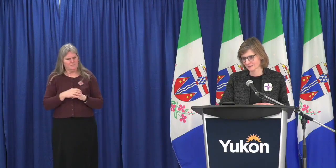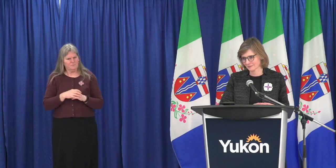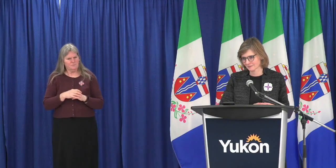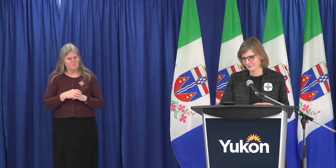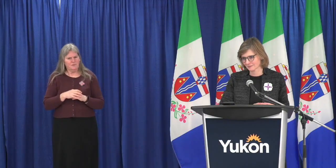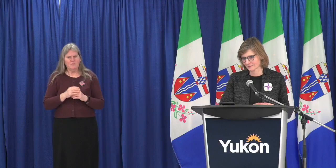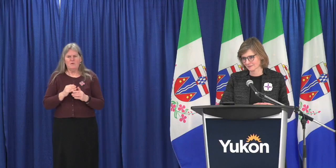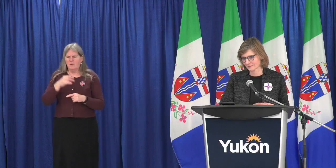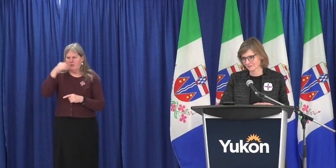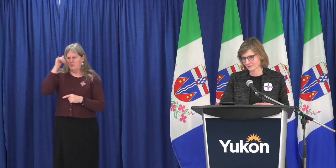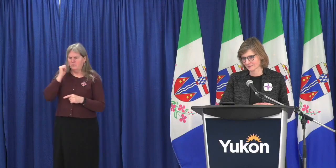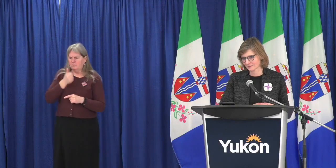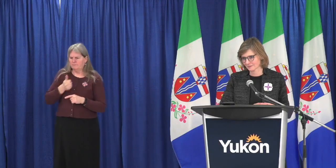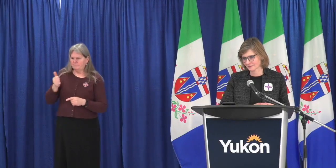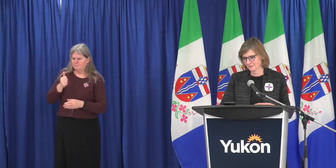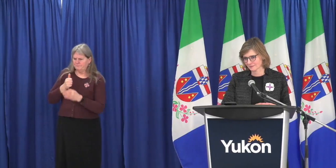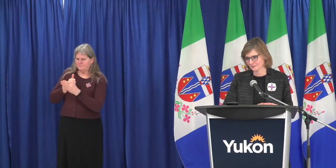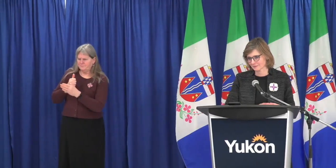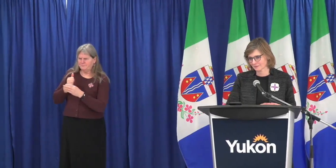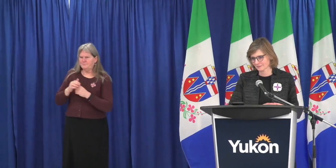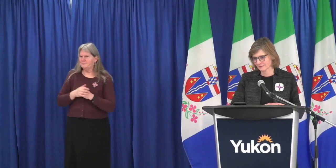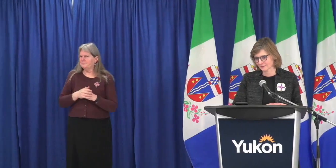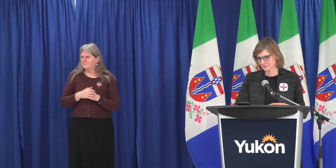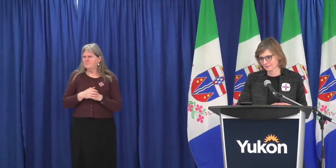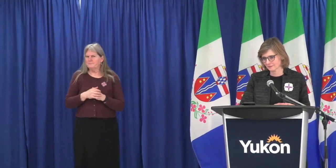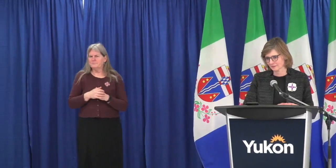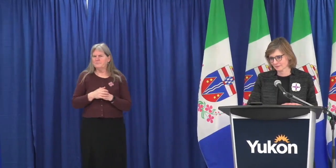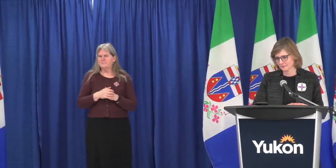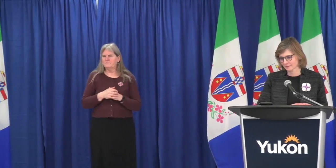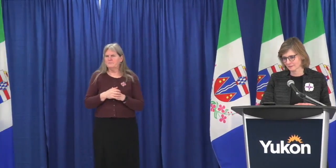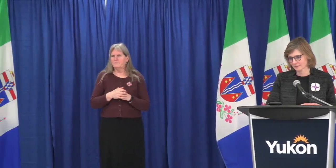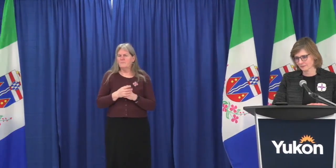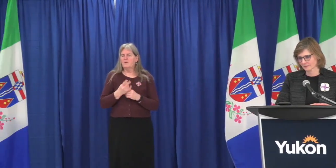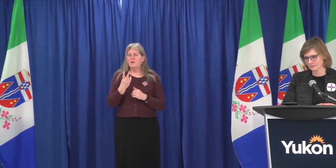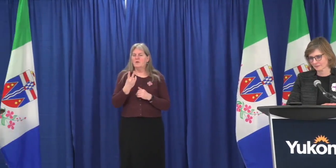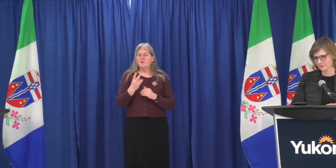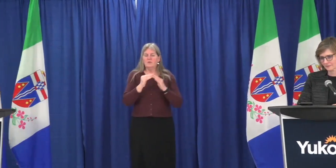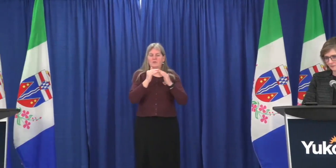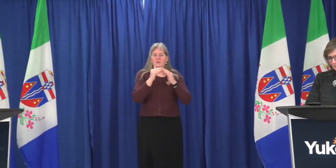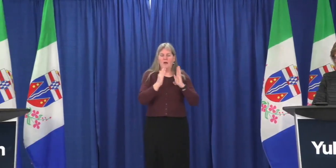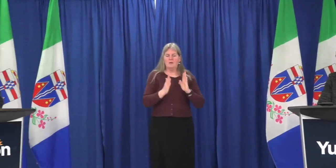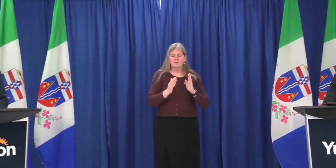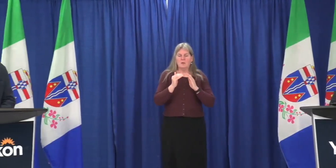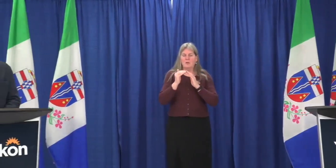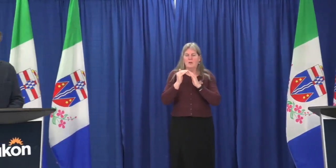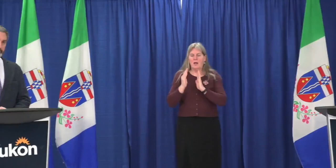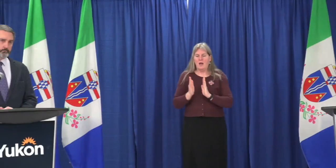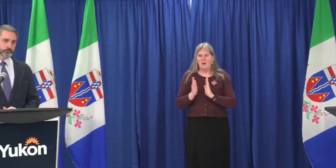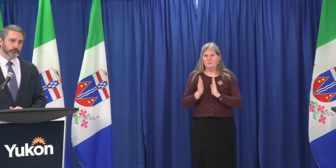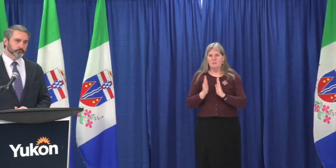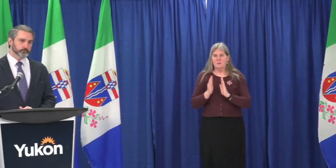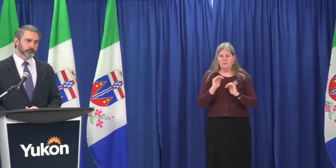I'm just curious-- is the two household limit still in place for bars and restaurants? I know the six person,